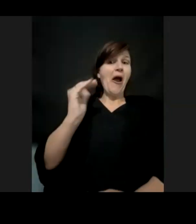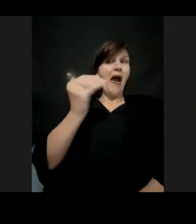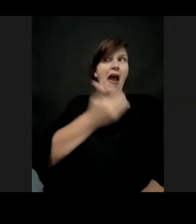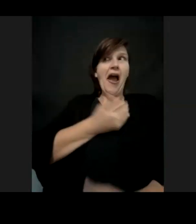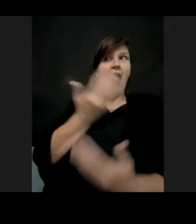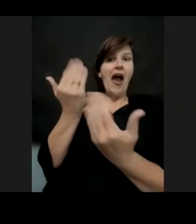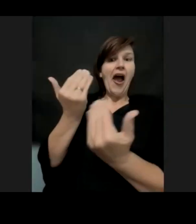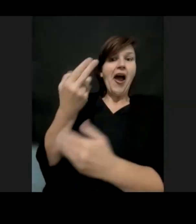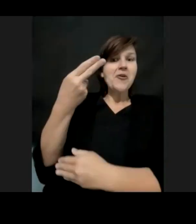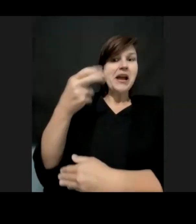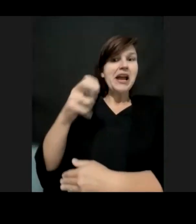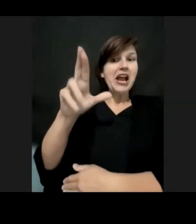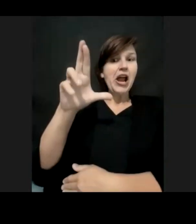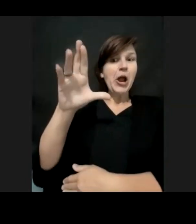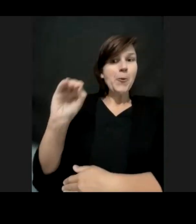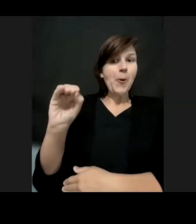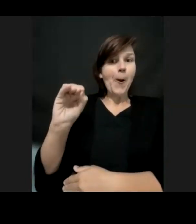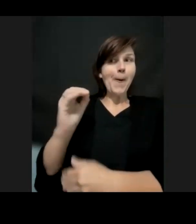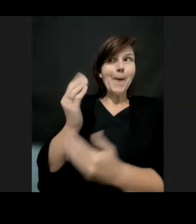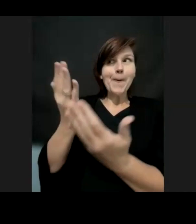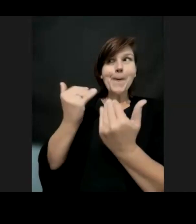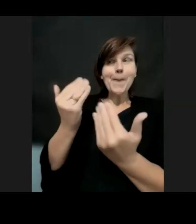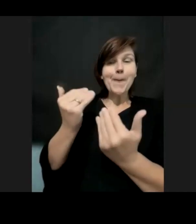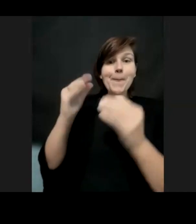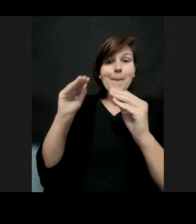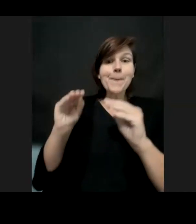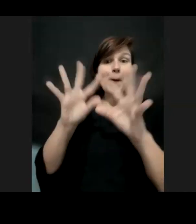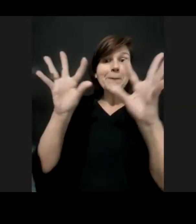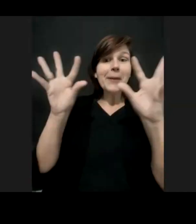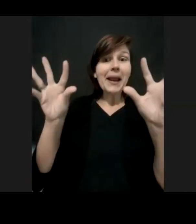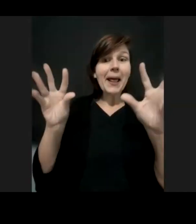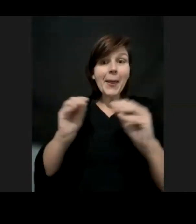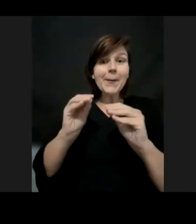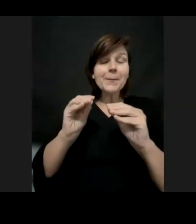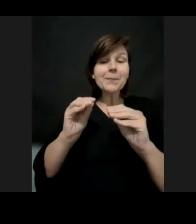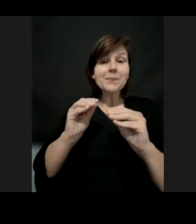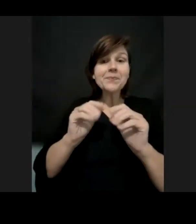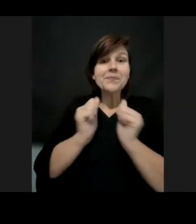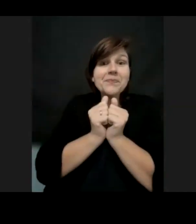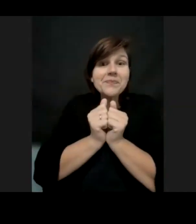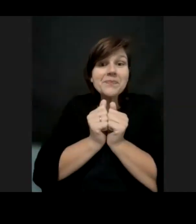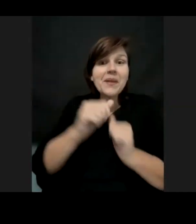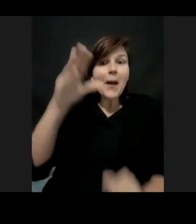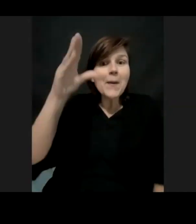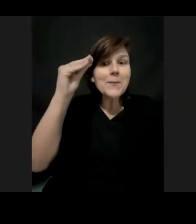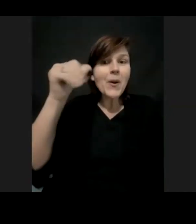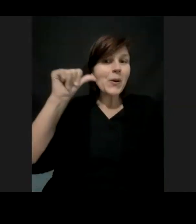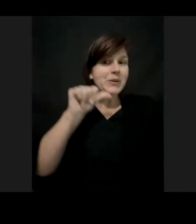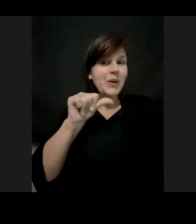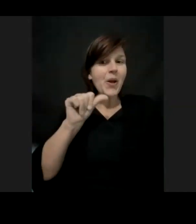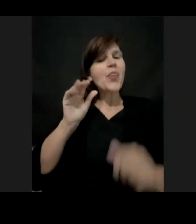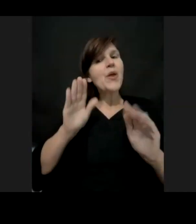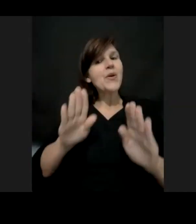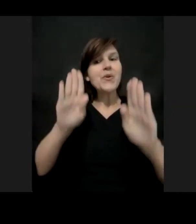Whoop-a-dee-doo, whoop-a-dee-doo, doo, doo! Wow, boys and girls, that was a great song! Well done!